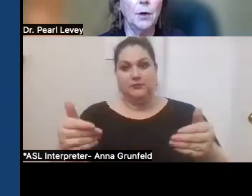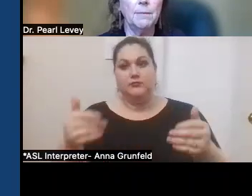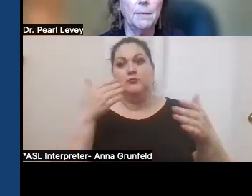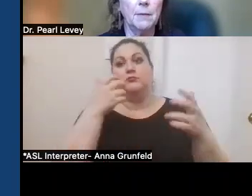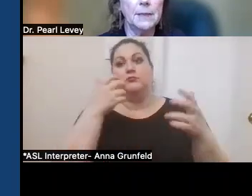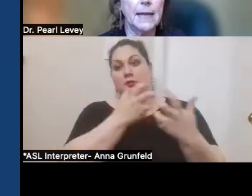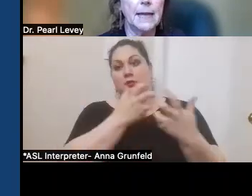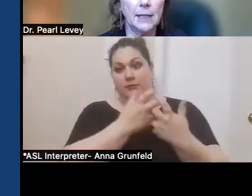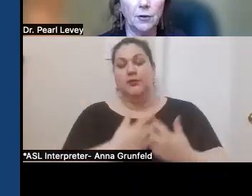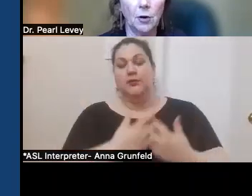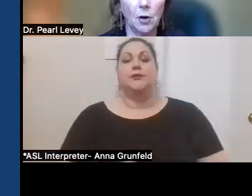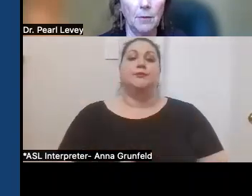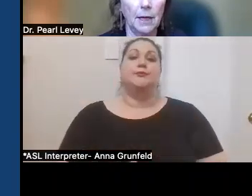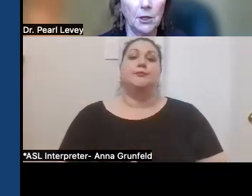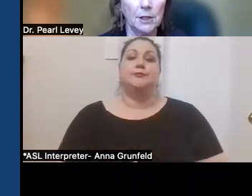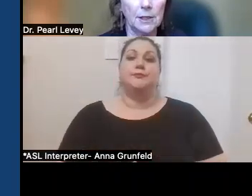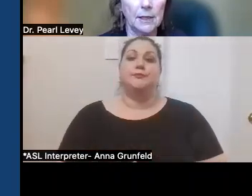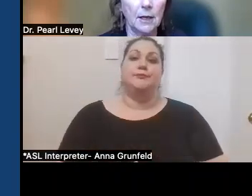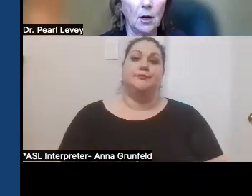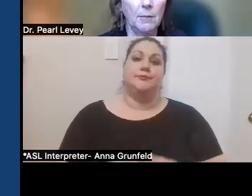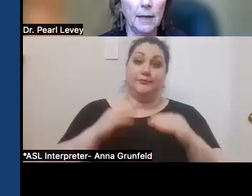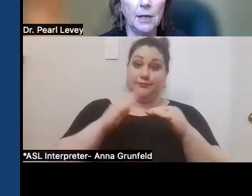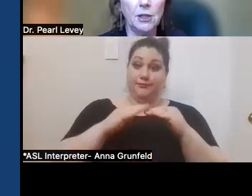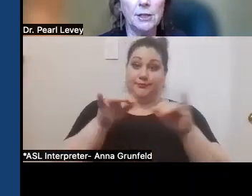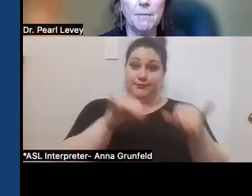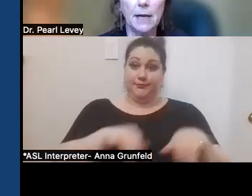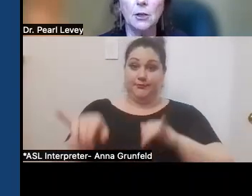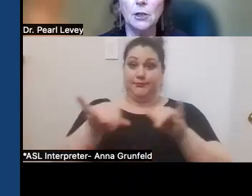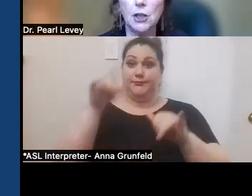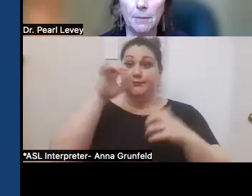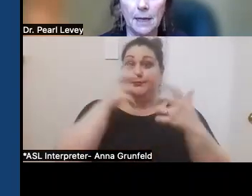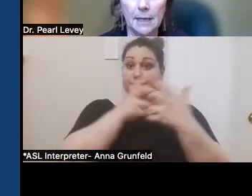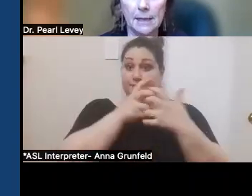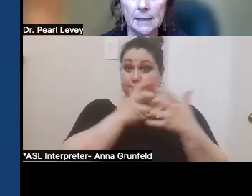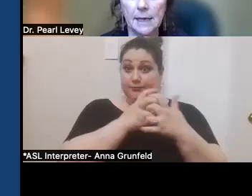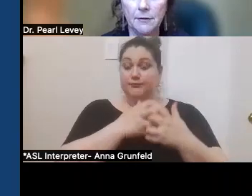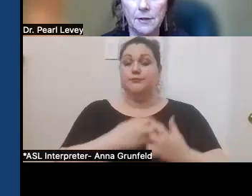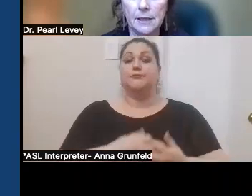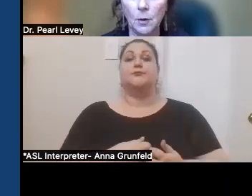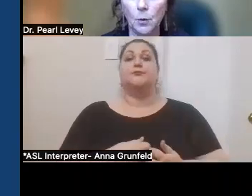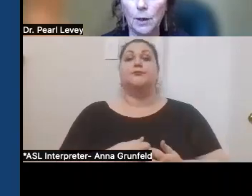What are the minimum standards for accommodations? Accommodations may not jeopardize the safety and